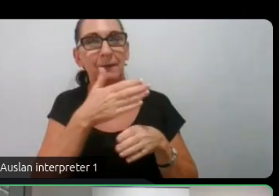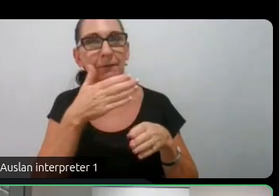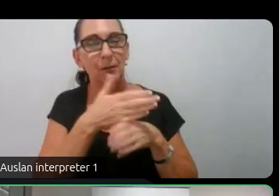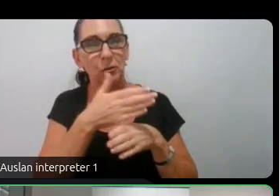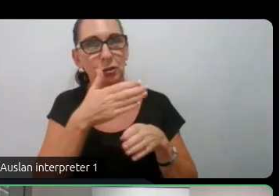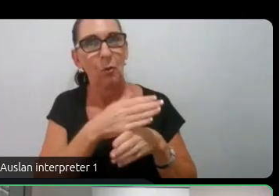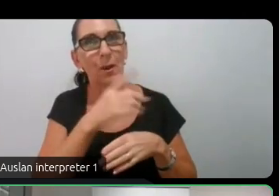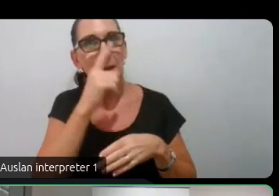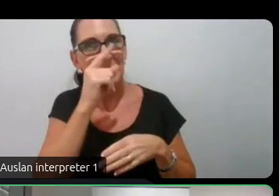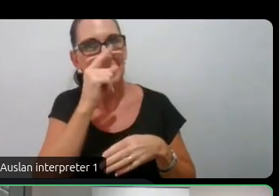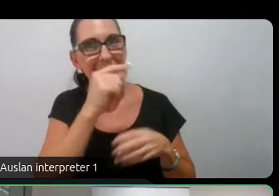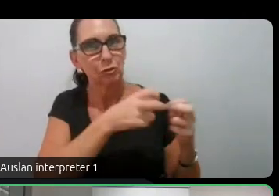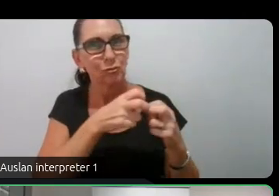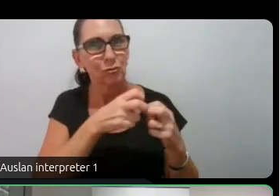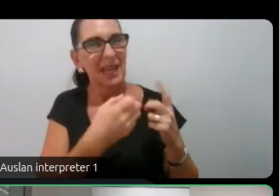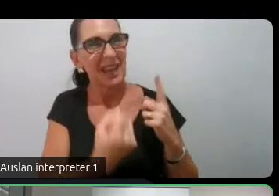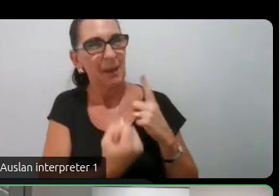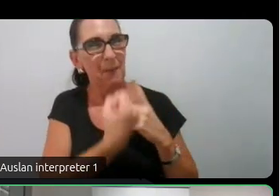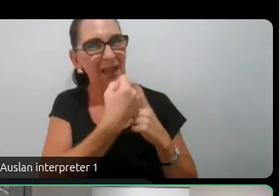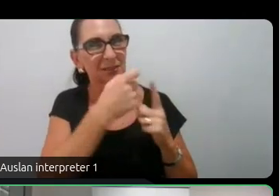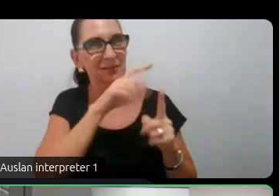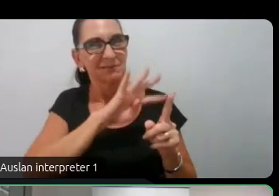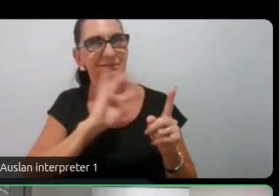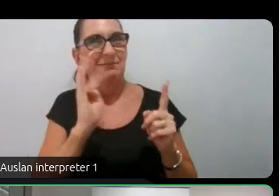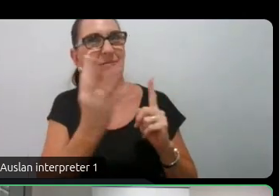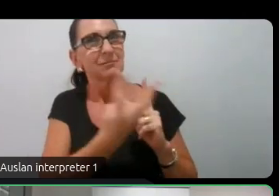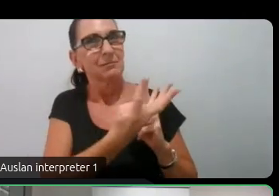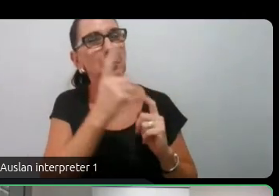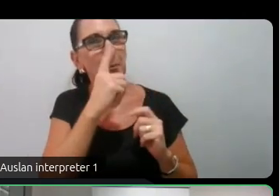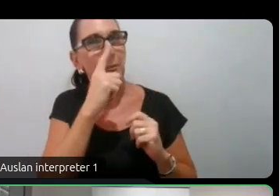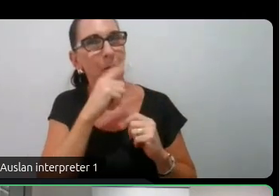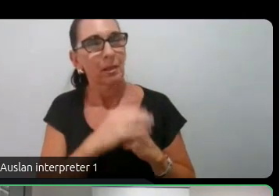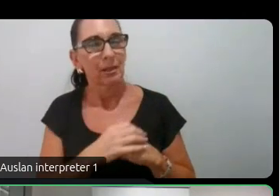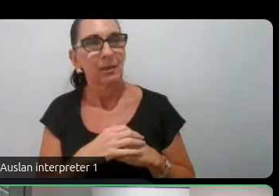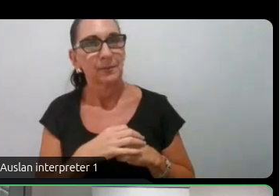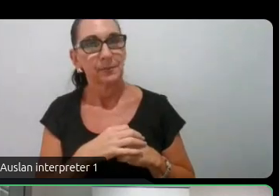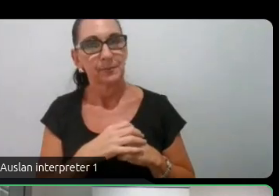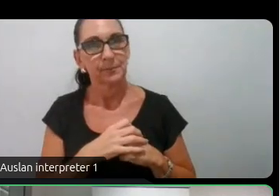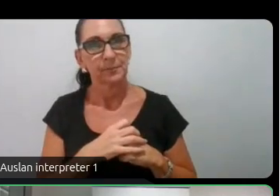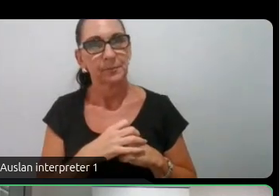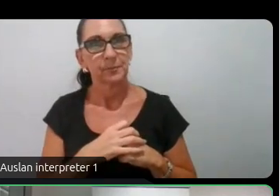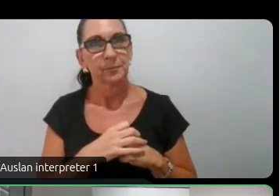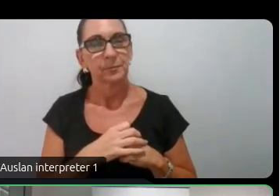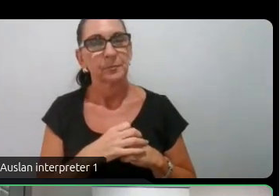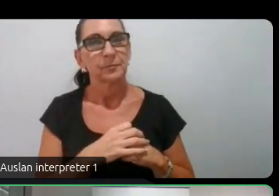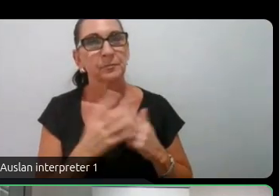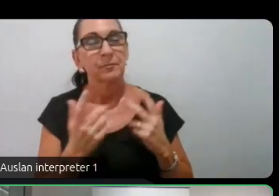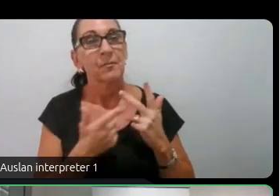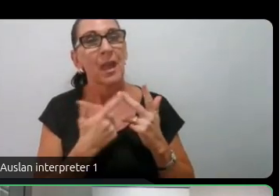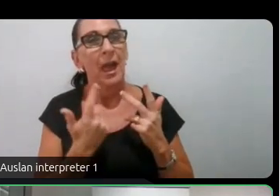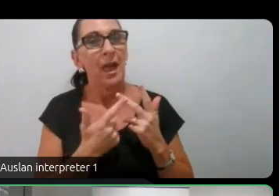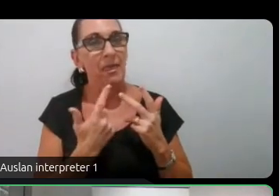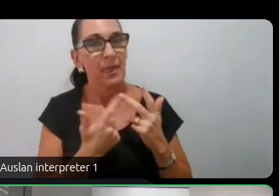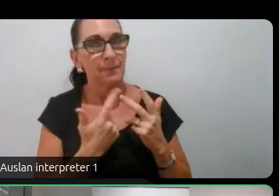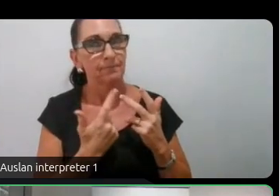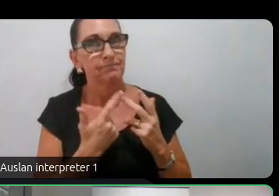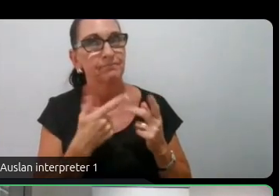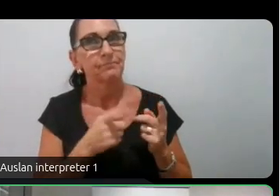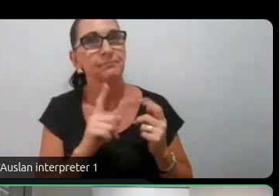the people around the discipline as well. Um the other factor is would funding the support at the